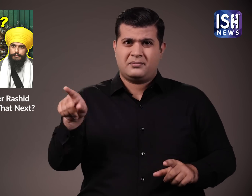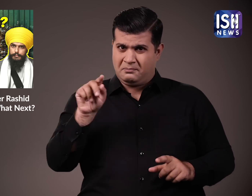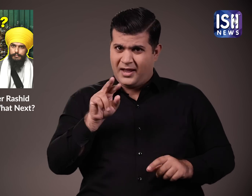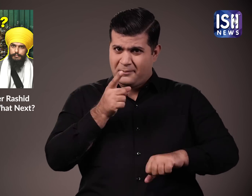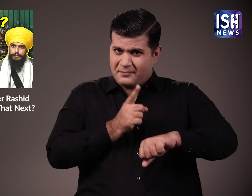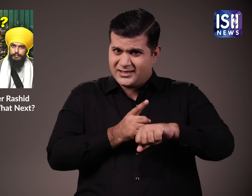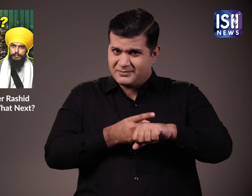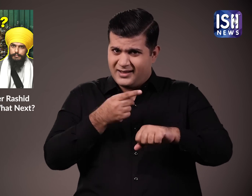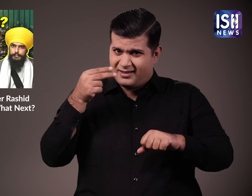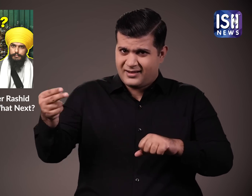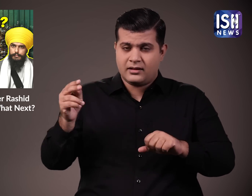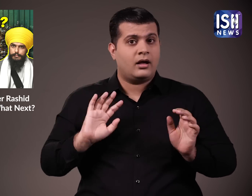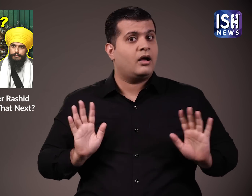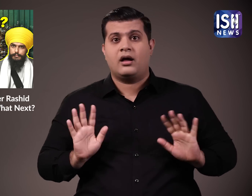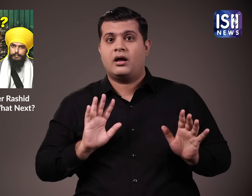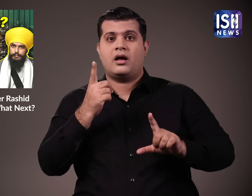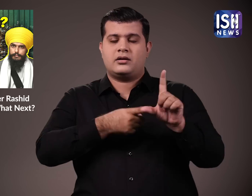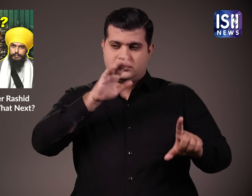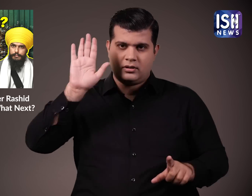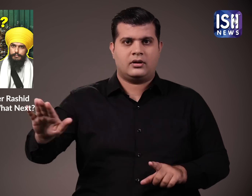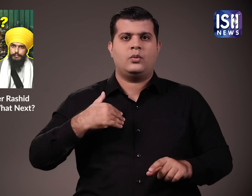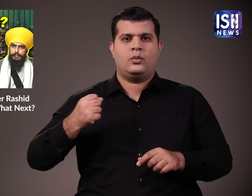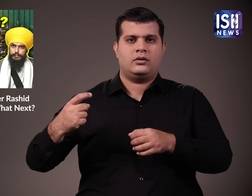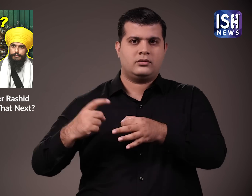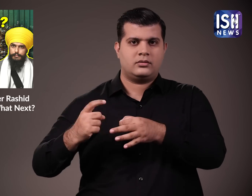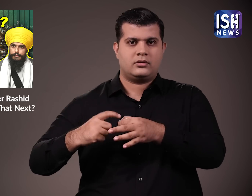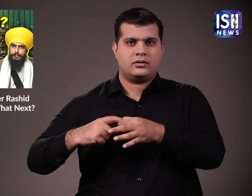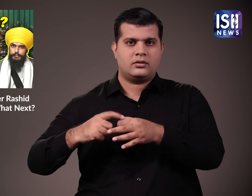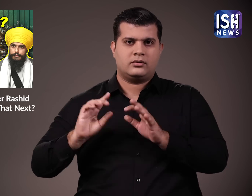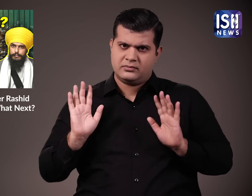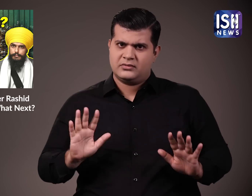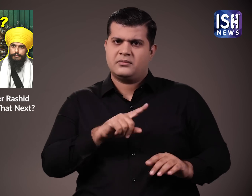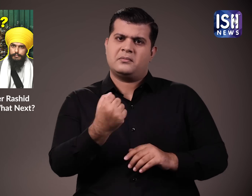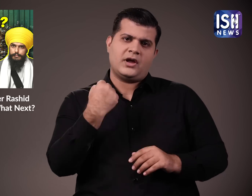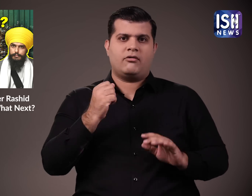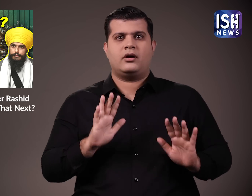He has been detained for one year without formal charges for investigation, as per the law.